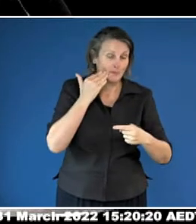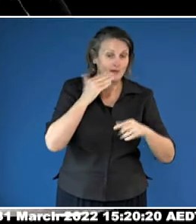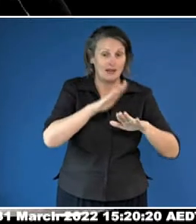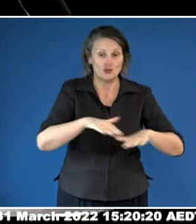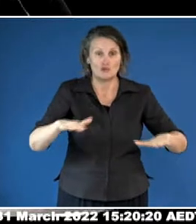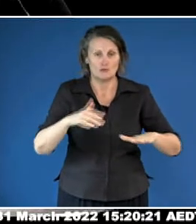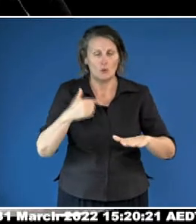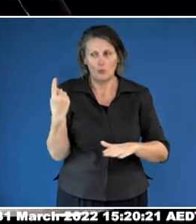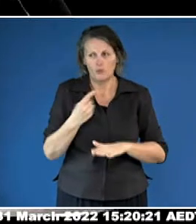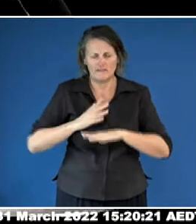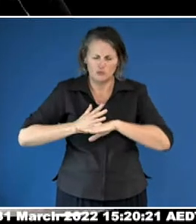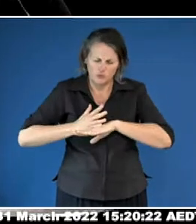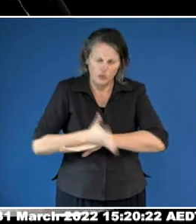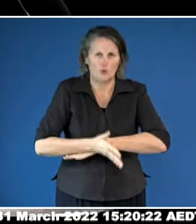And it's not out yet.